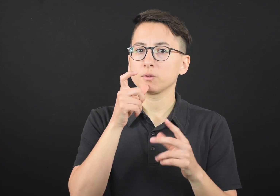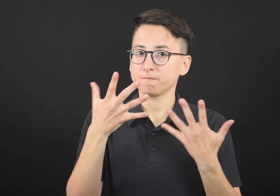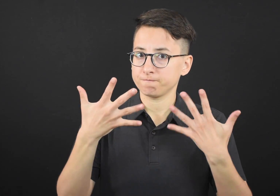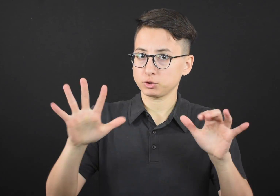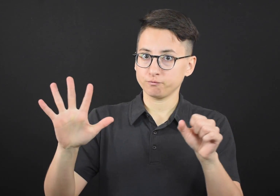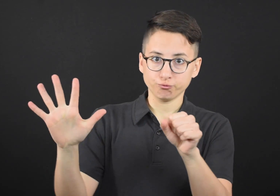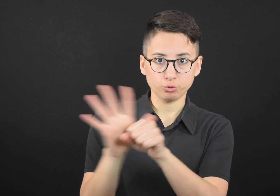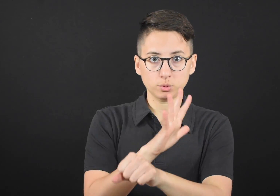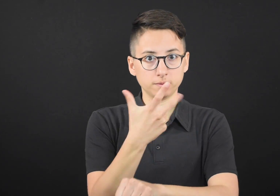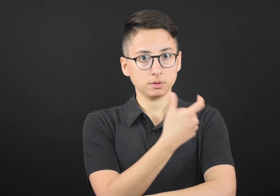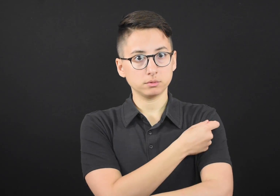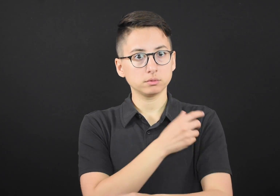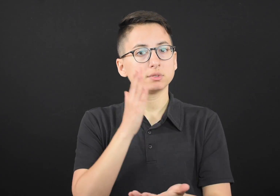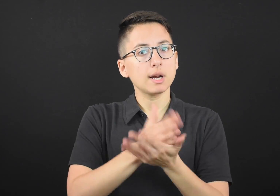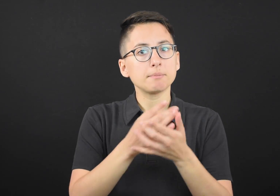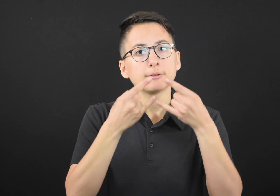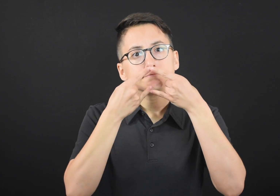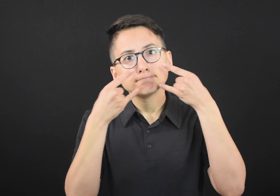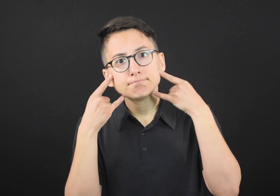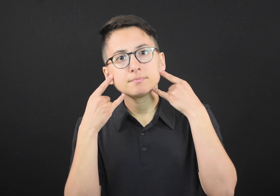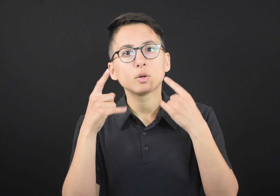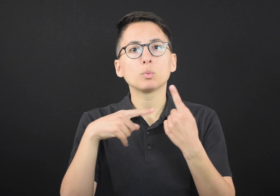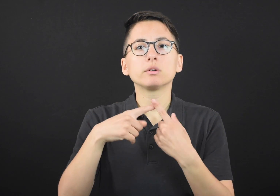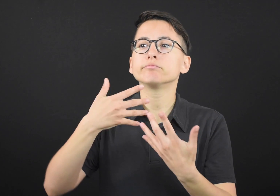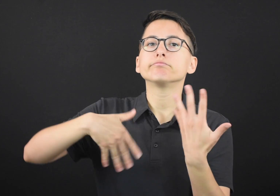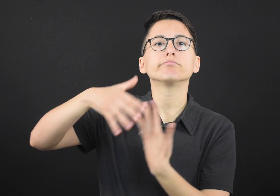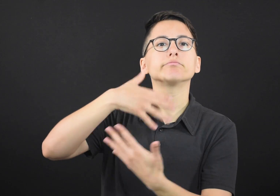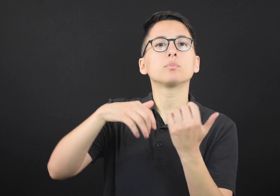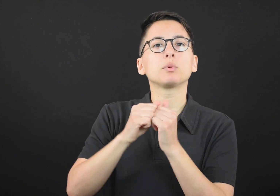to no longer wear a mask when interacting with people outside of their